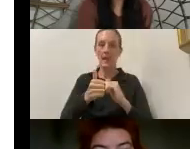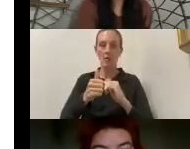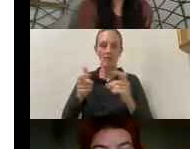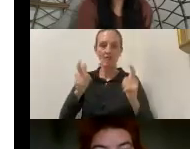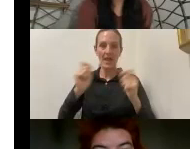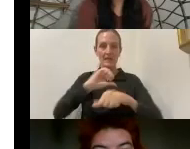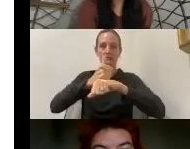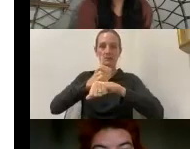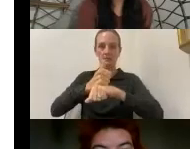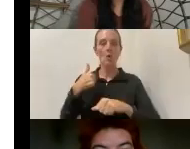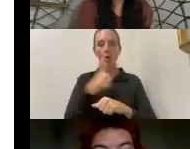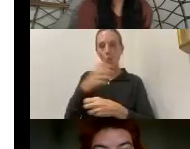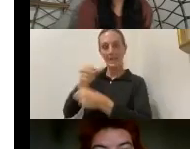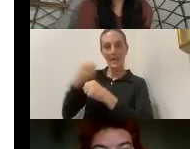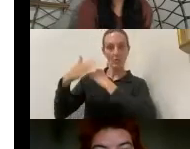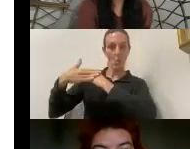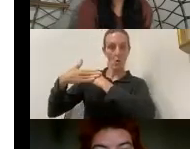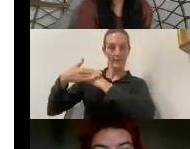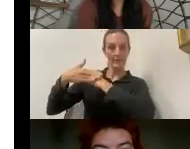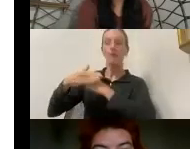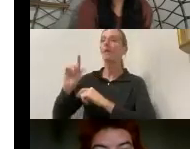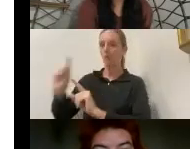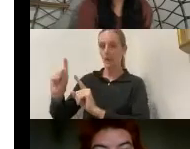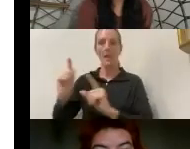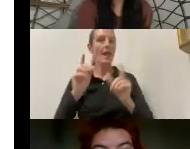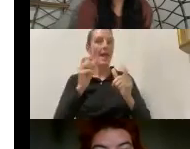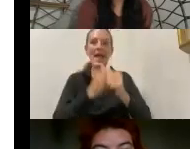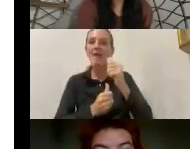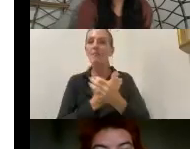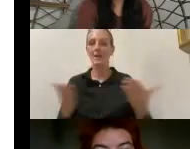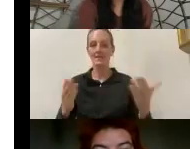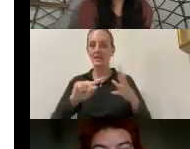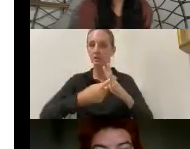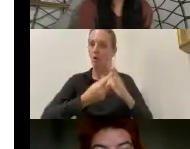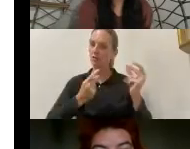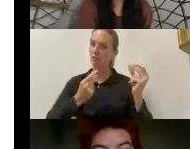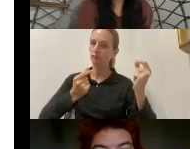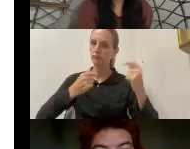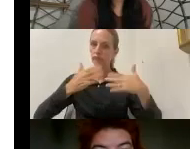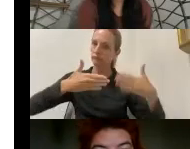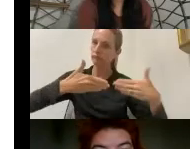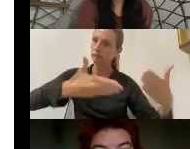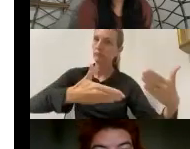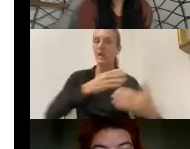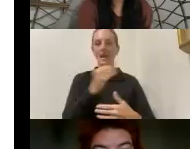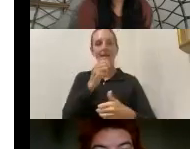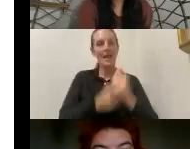We get the warning, okay everything is in motion and everybody's getting prepared together.